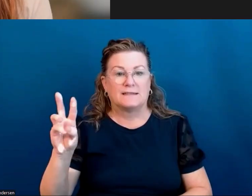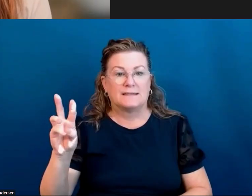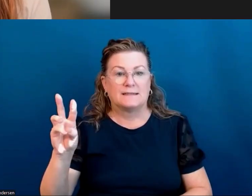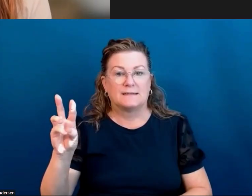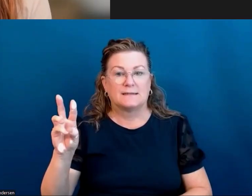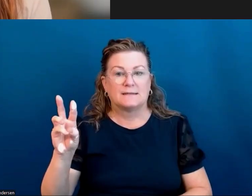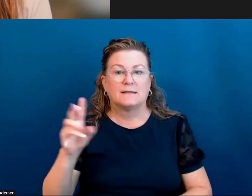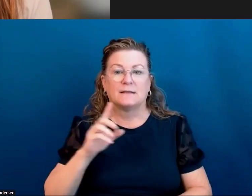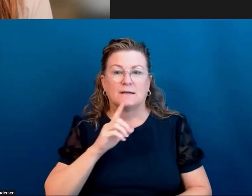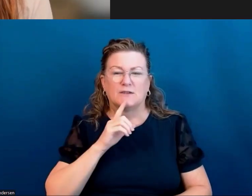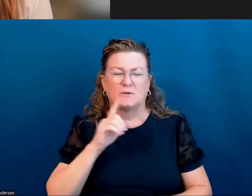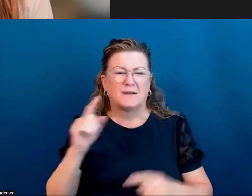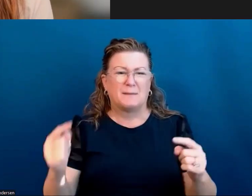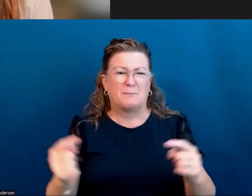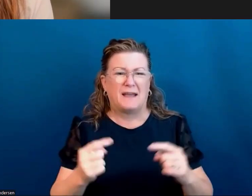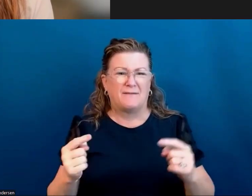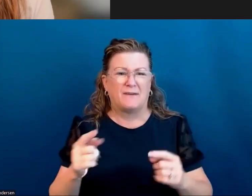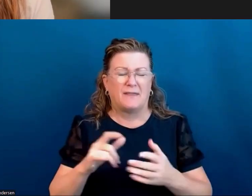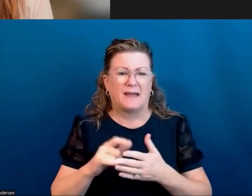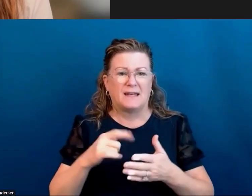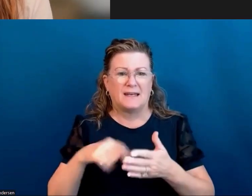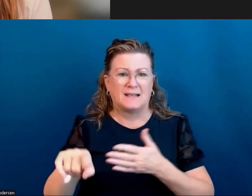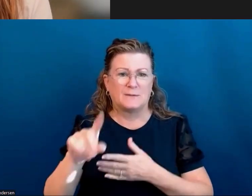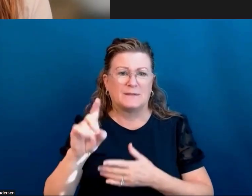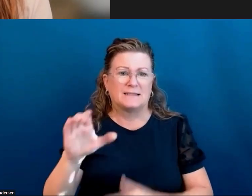it's really painful that next week is December. I cannot